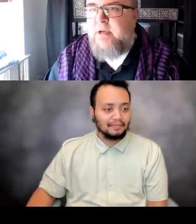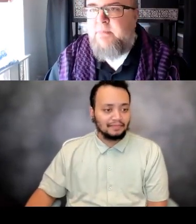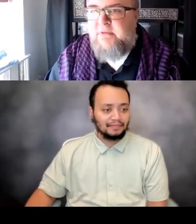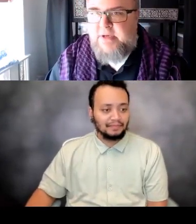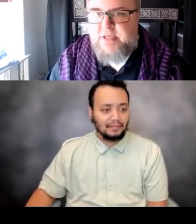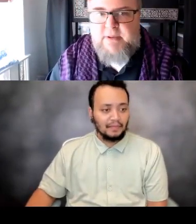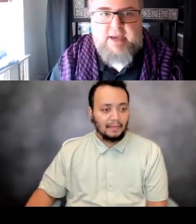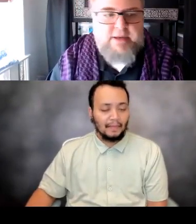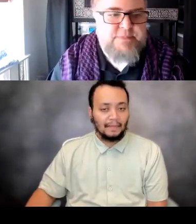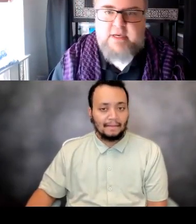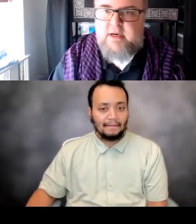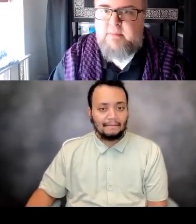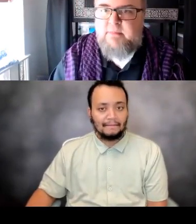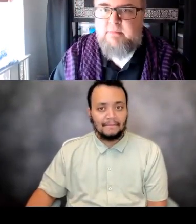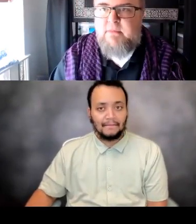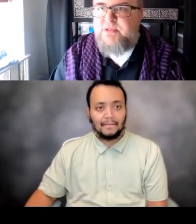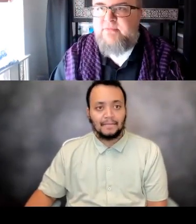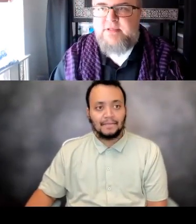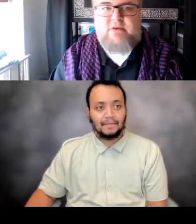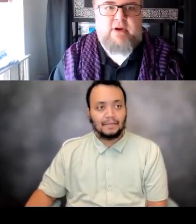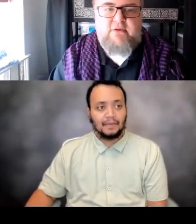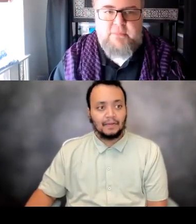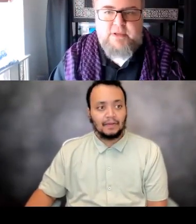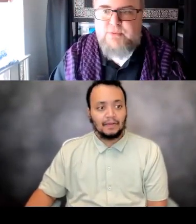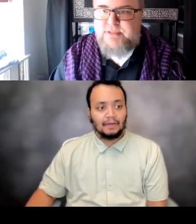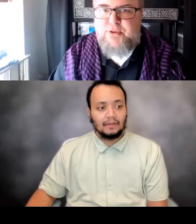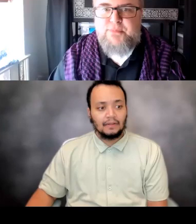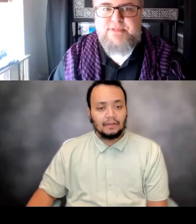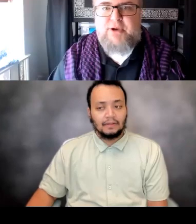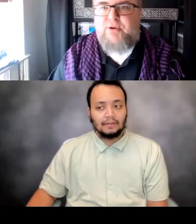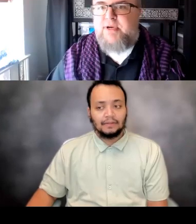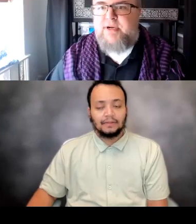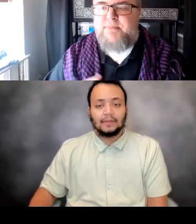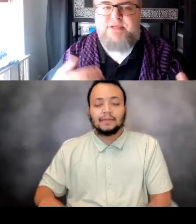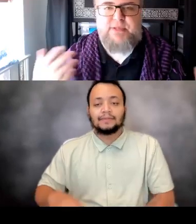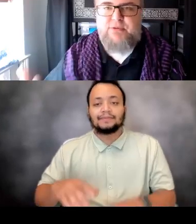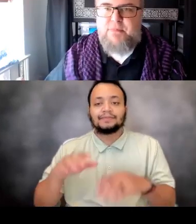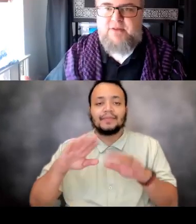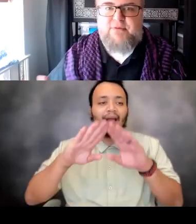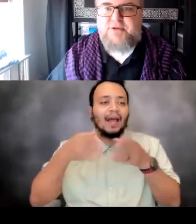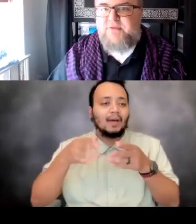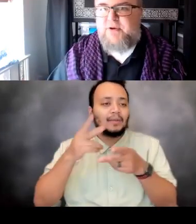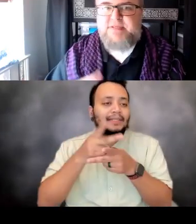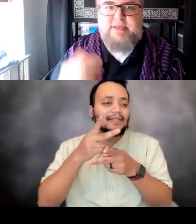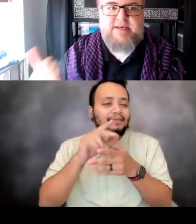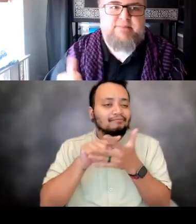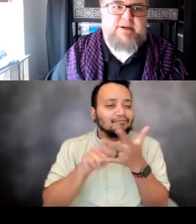So a couple of housekeeping items. Most of us are very familiar with Zoom, so this will be a repeat for most folks.